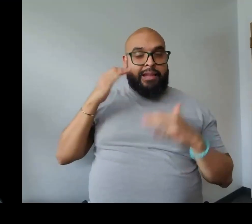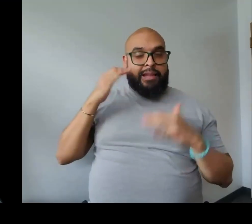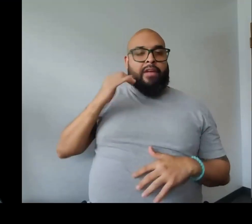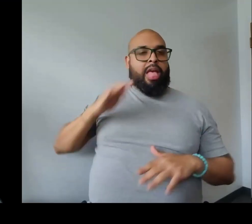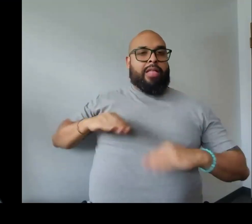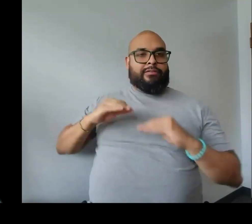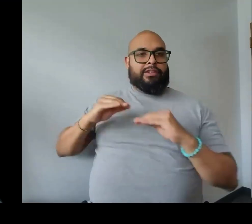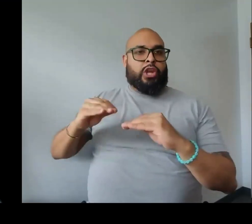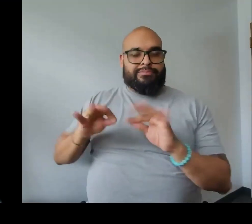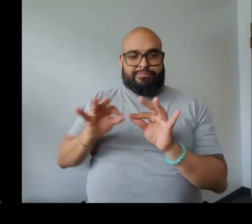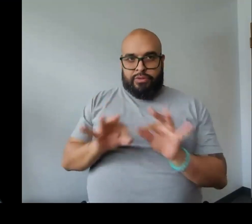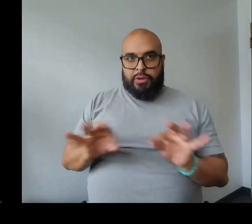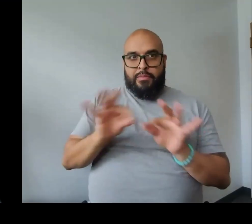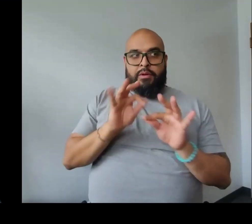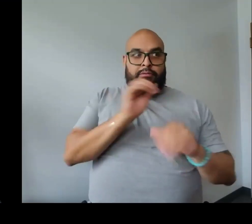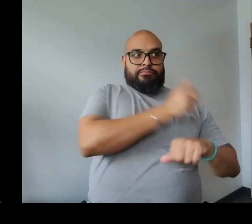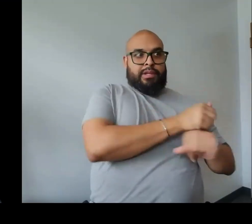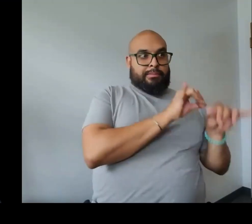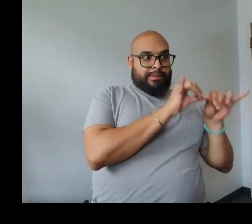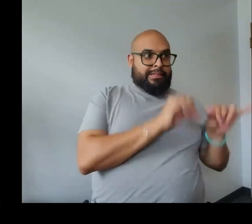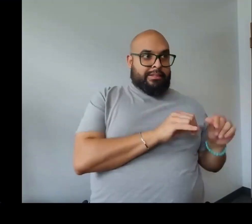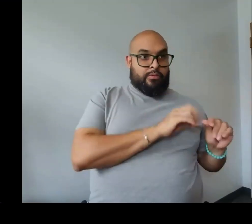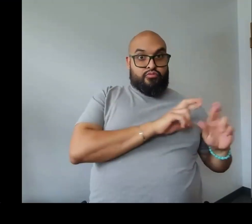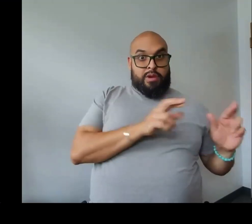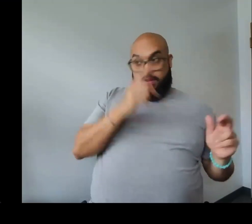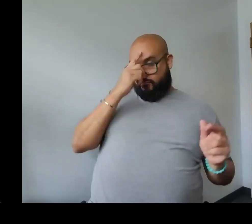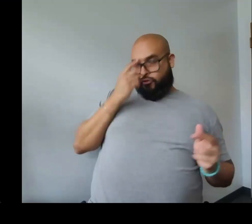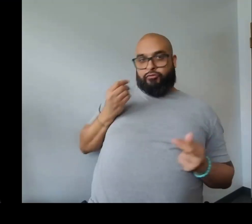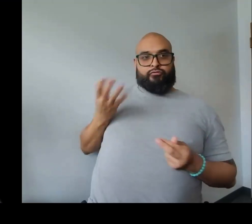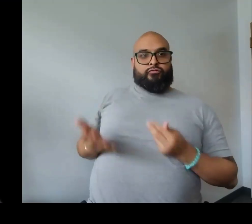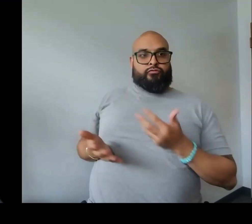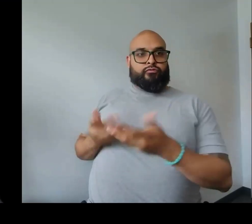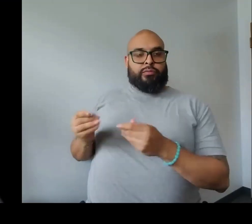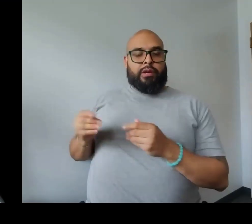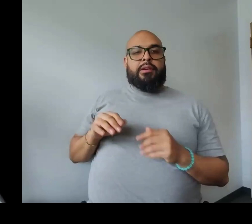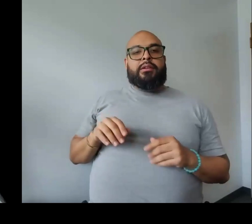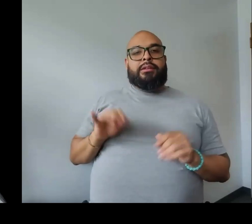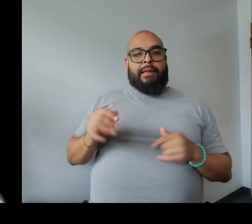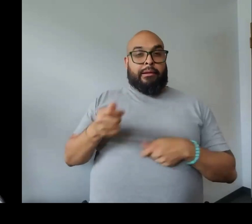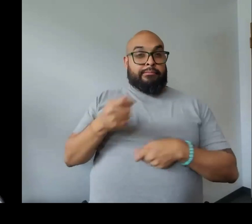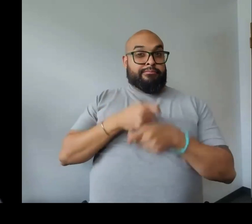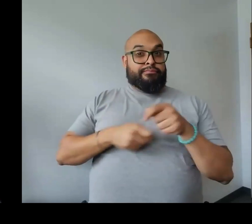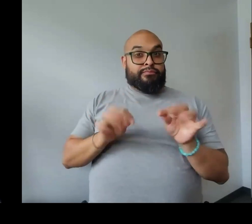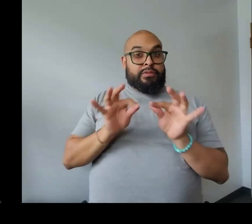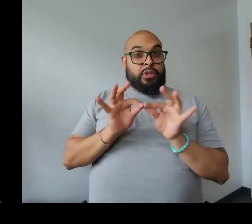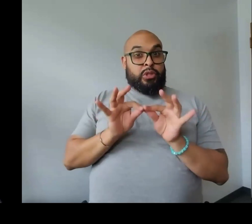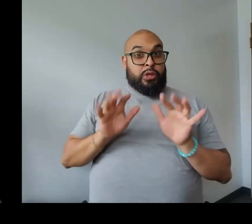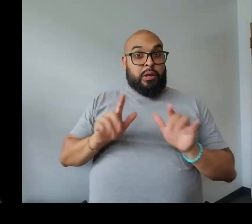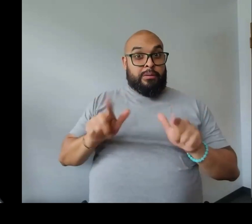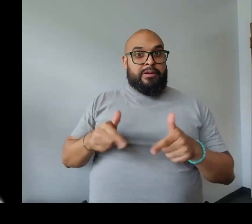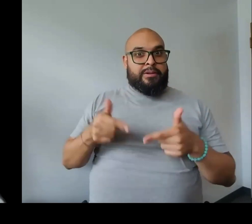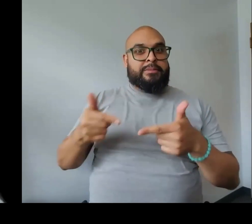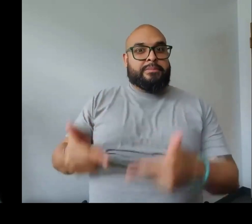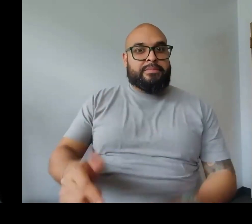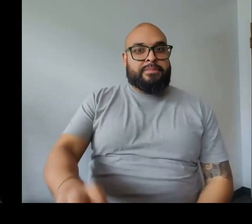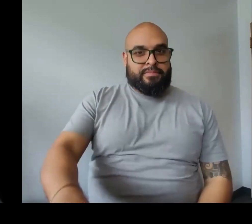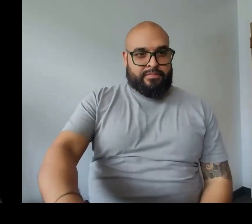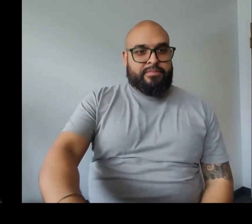You want to have a system in place so you're giving it to them very systematically. So let me just go over a few of the resources that I like.